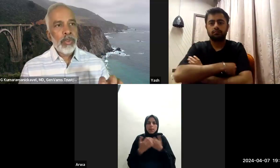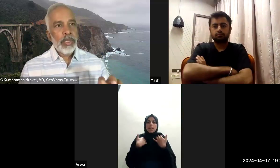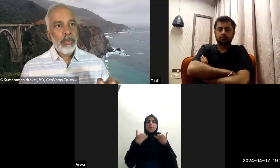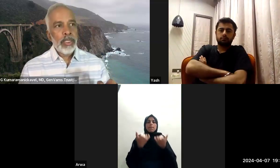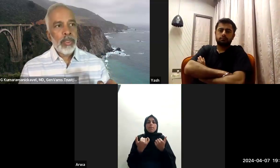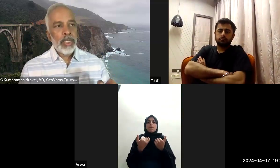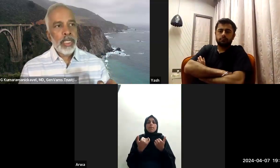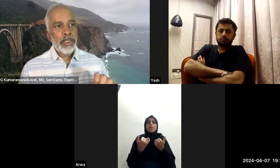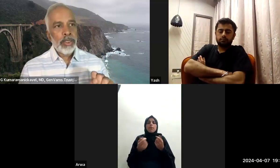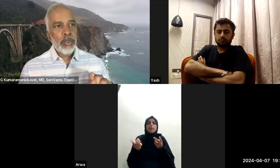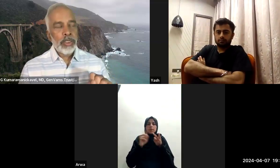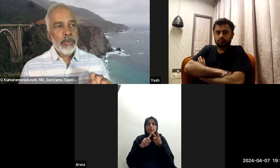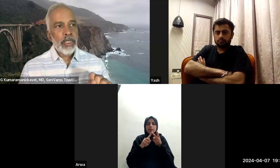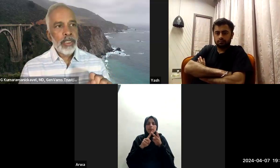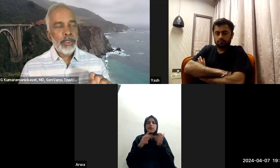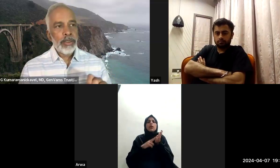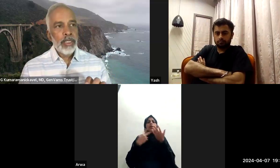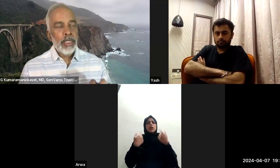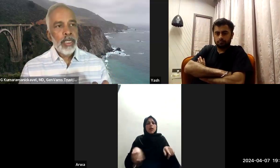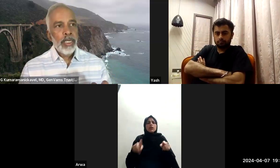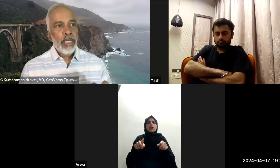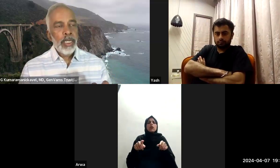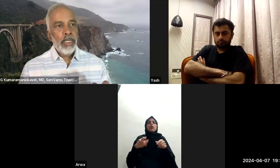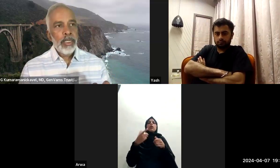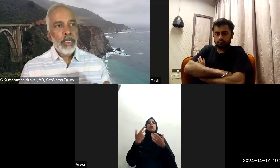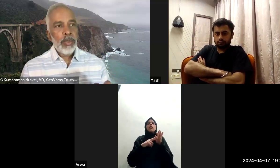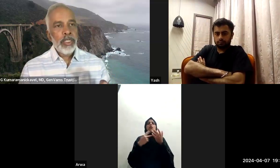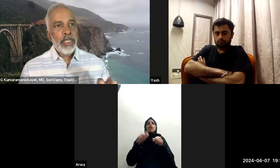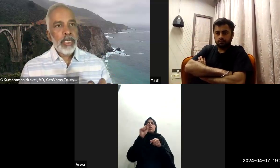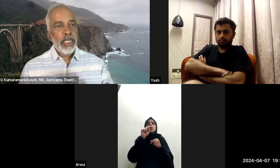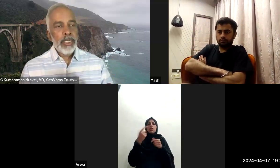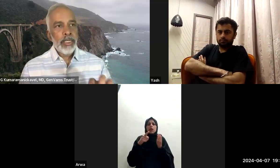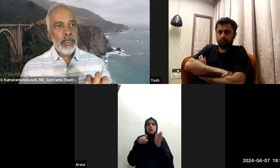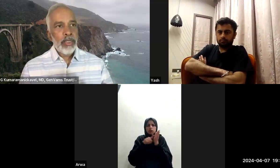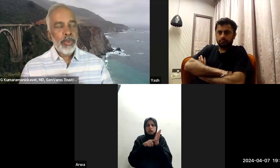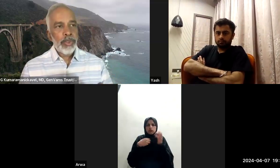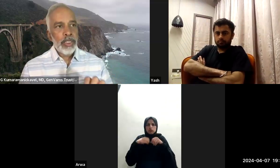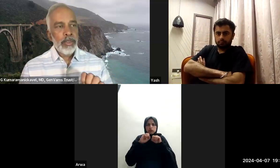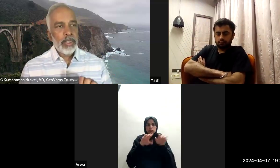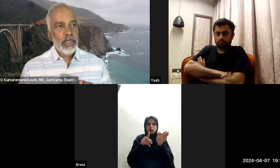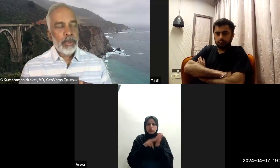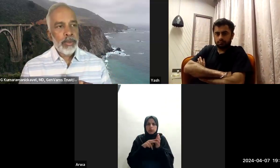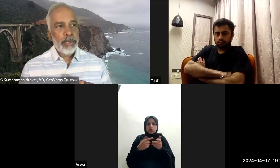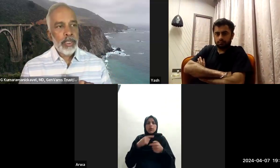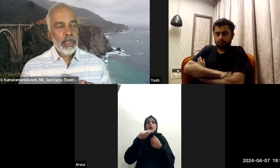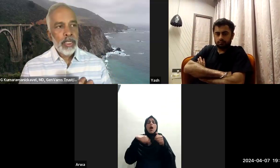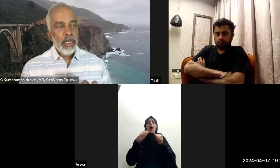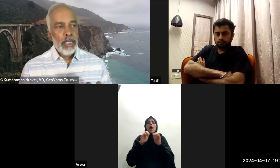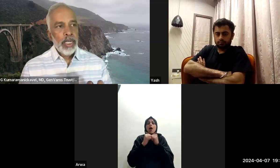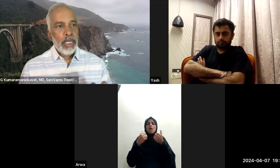about a bit on the natural cause of the condition and how it can lead and and proceed further. And